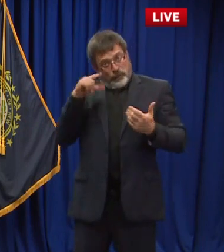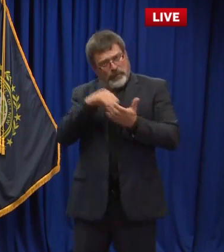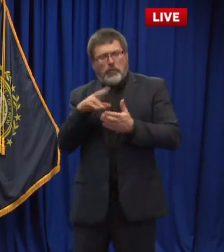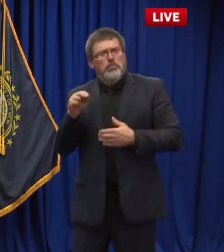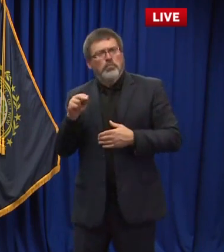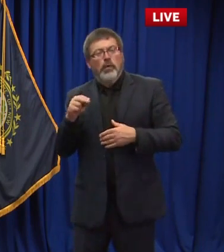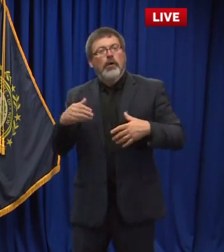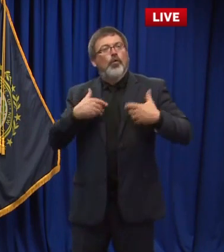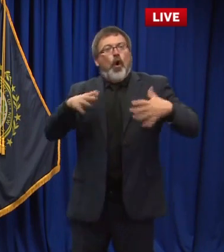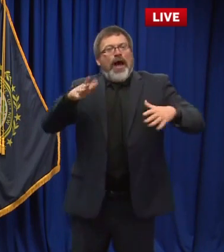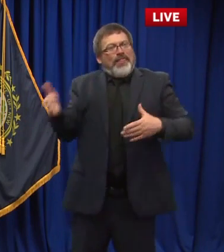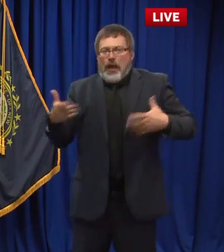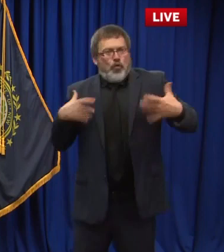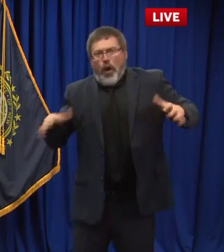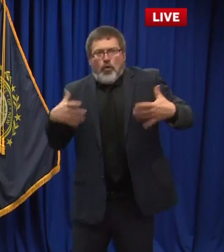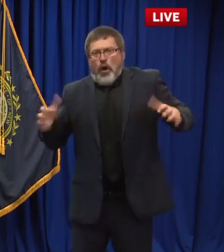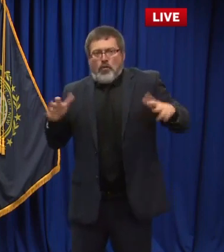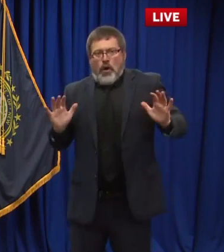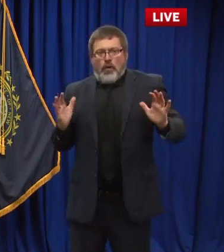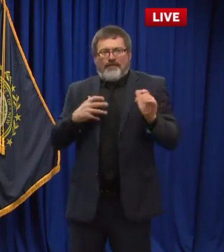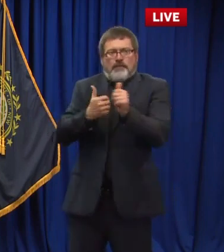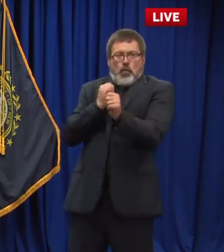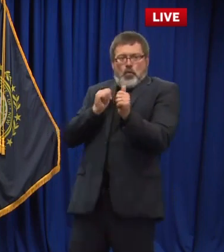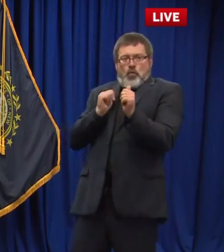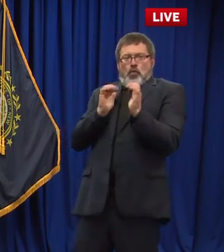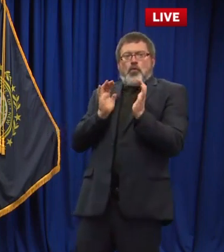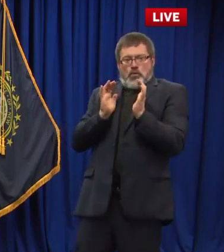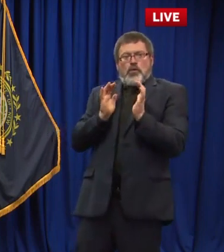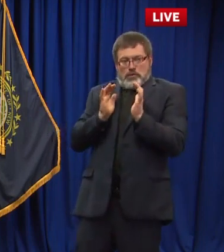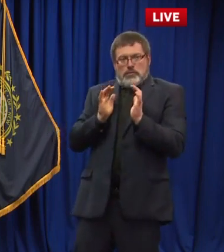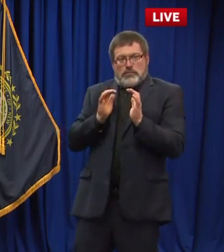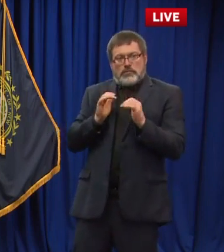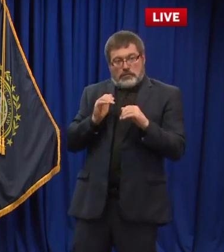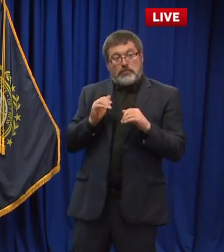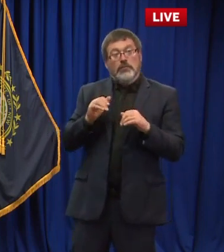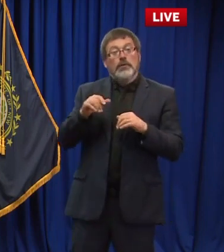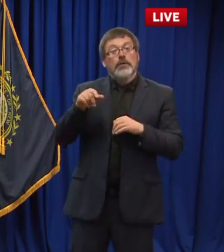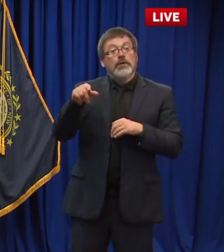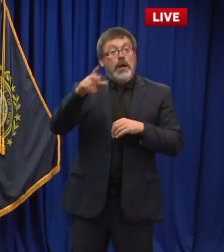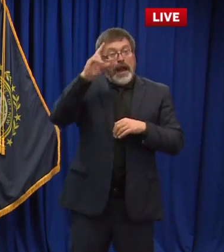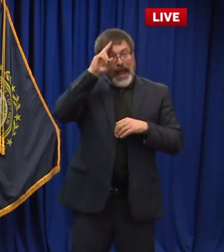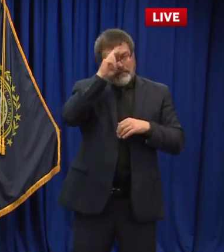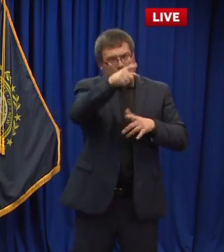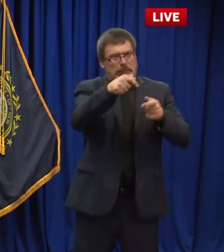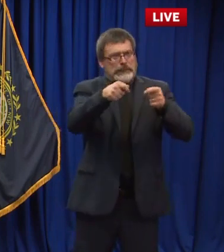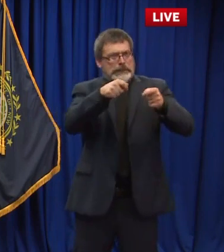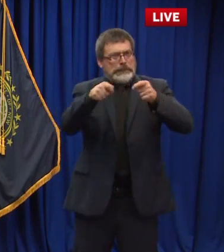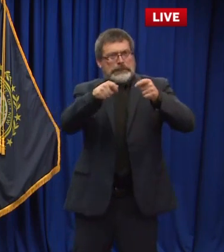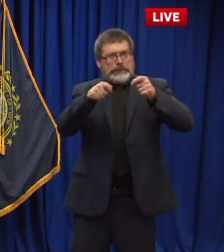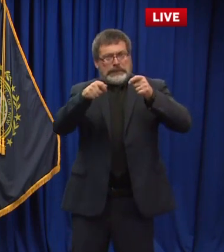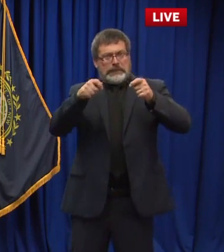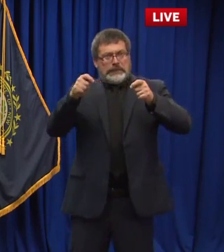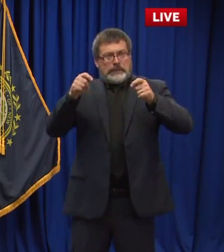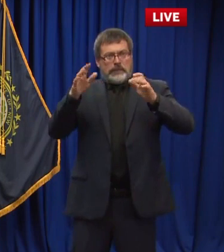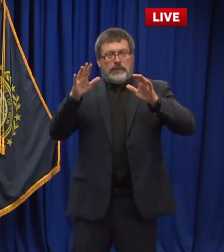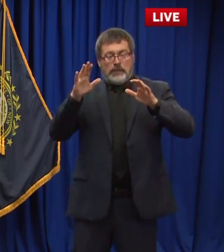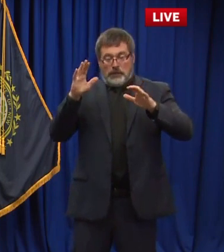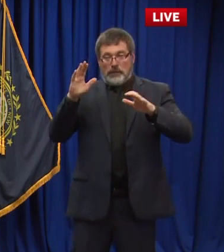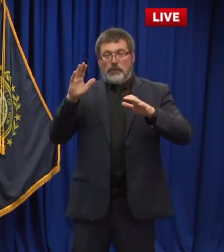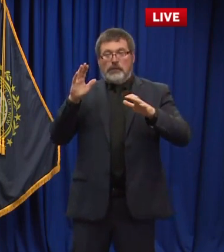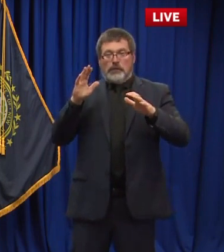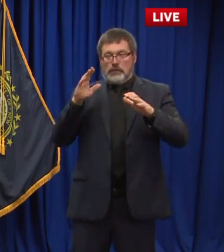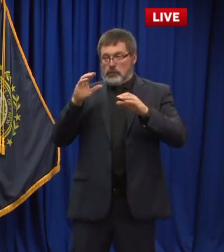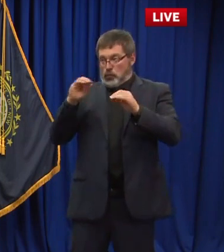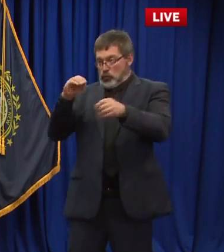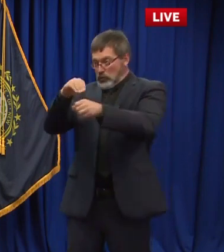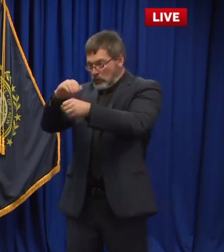HOSPITALS HAVE DONE A GREAT JOB VANISHING NOT JUST COVID PATIENTS, THAT FINDING A WAY TO DO OTHER SURGERIES AND PROCEDURES WHILE MAKING SURE THERE ARE NOT OUTBREAKS WITHIN